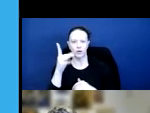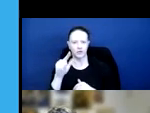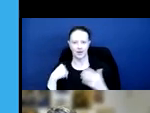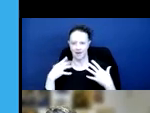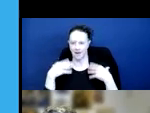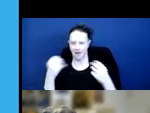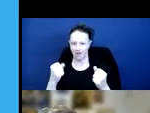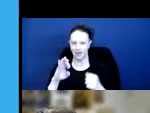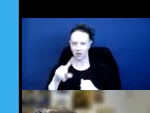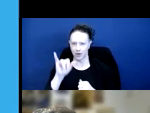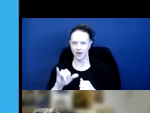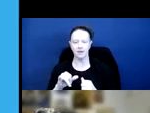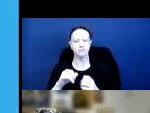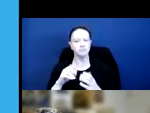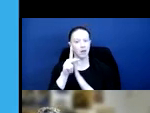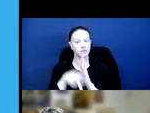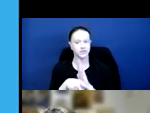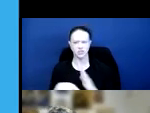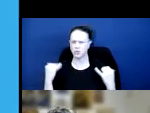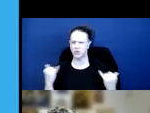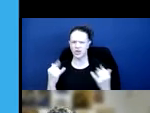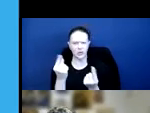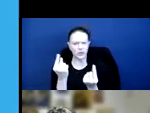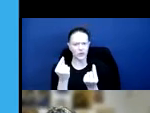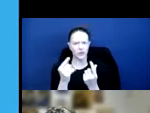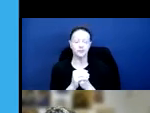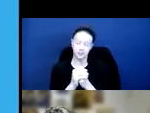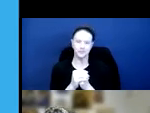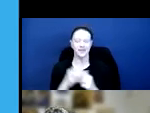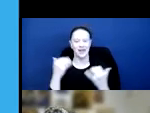What are we here to do today? Well, participants will learn more